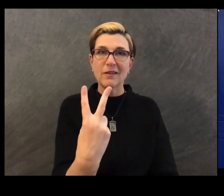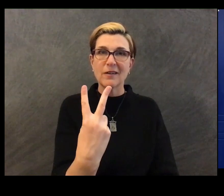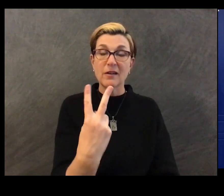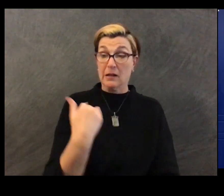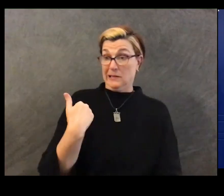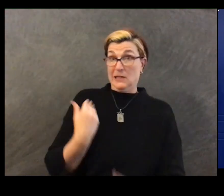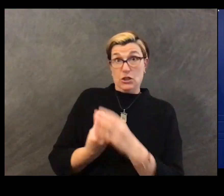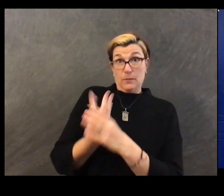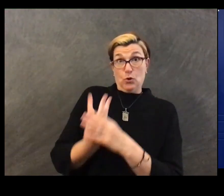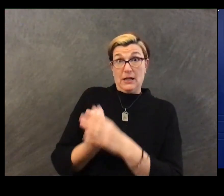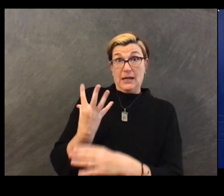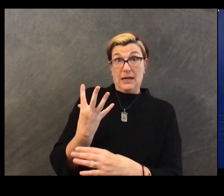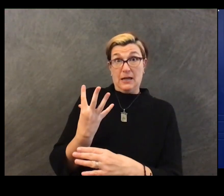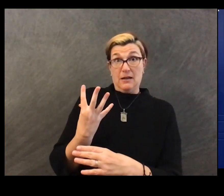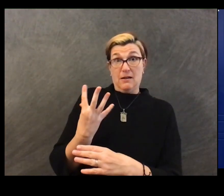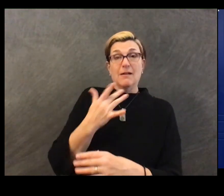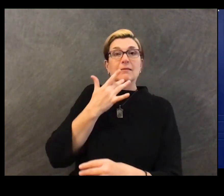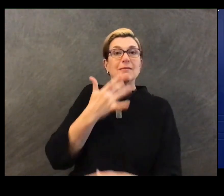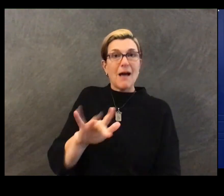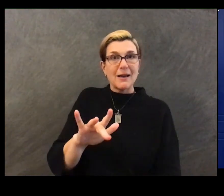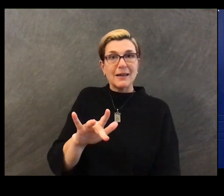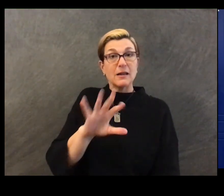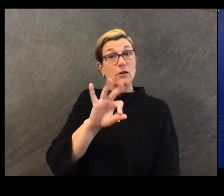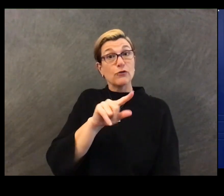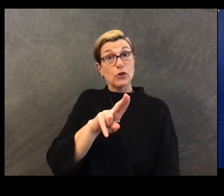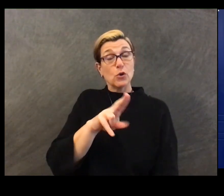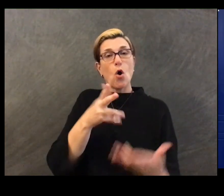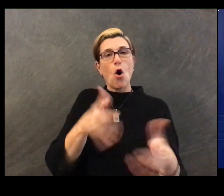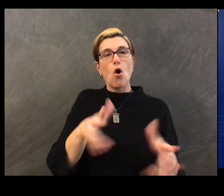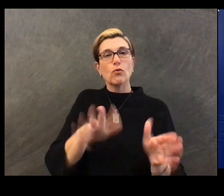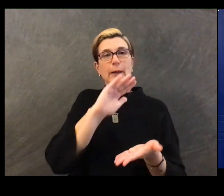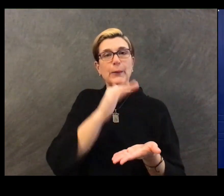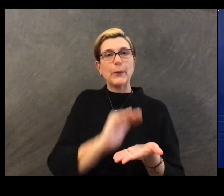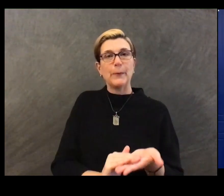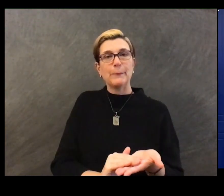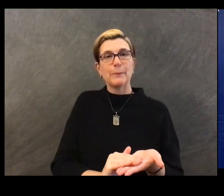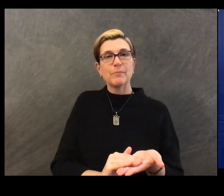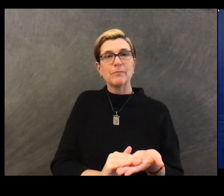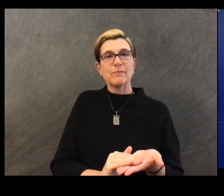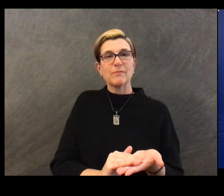having the flu season ended so we could use all our flu surveillance systems to